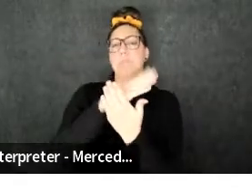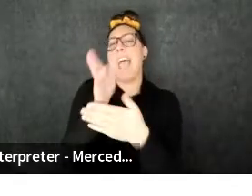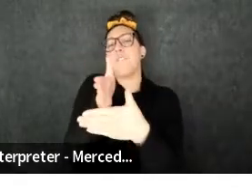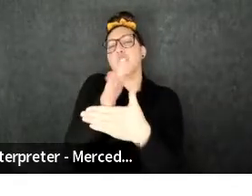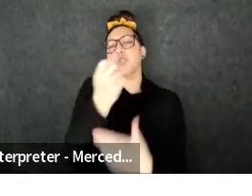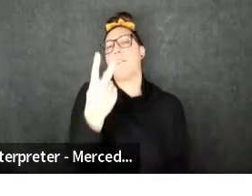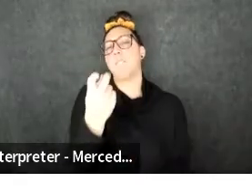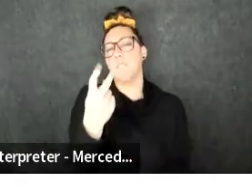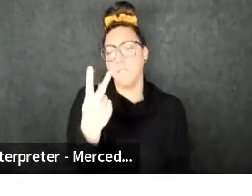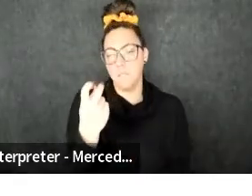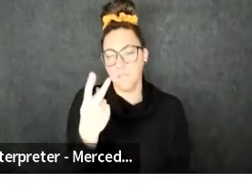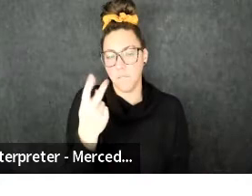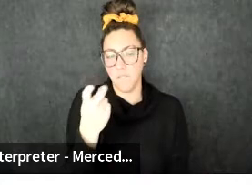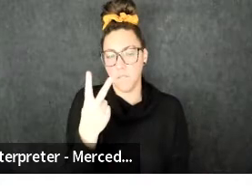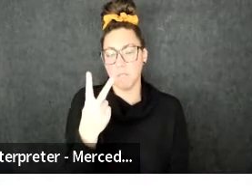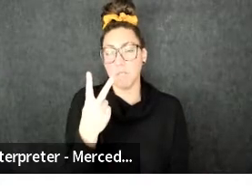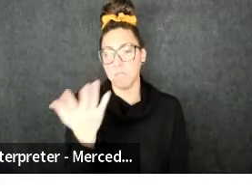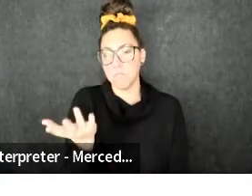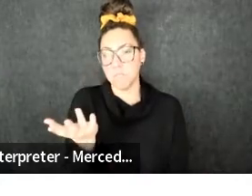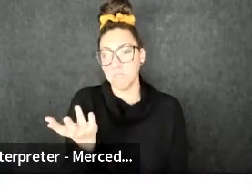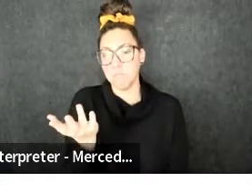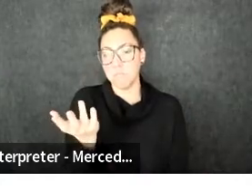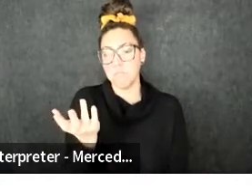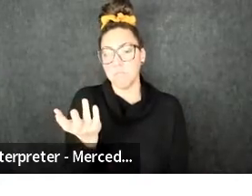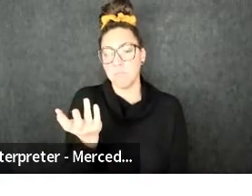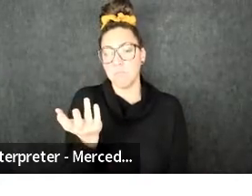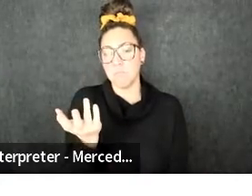So the subscale scores close to 12.